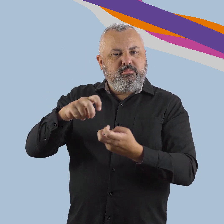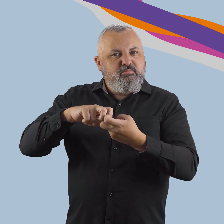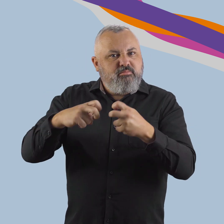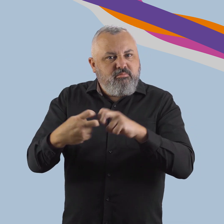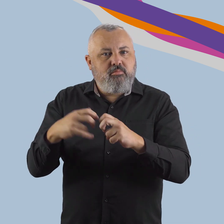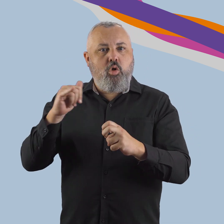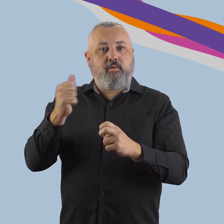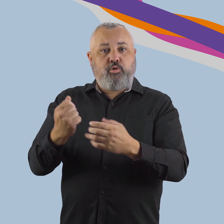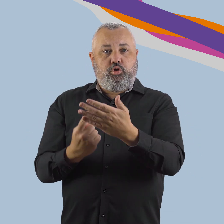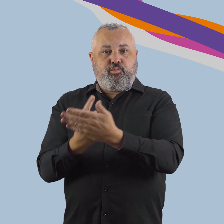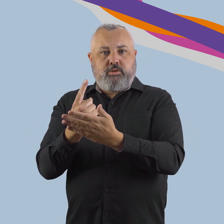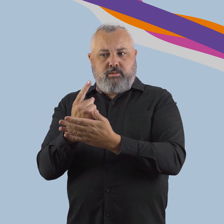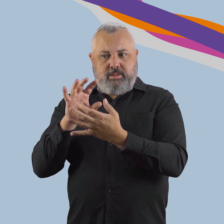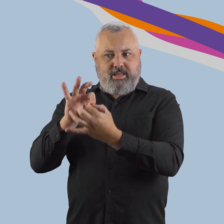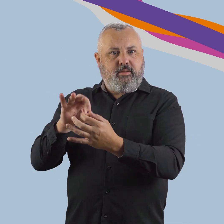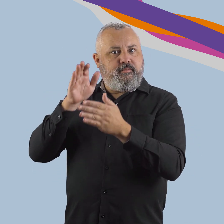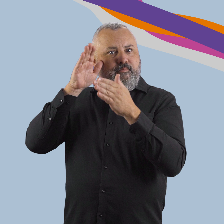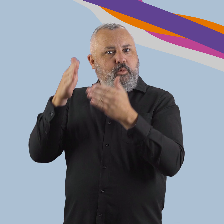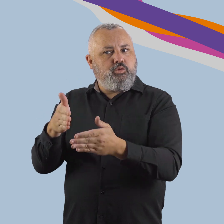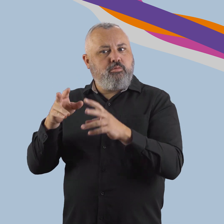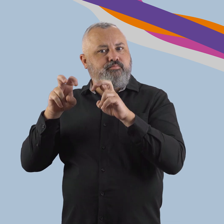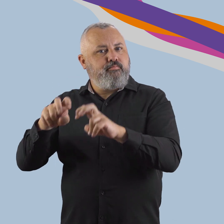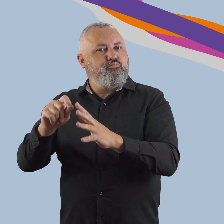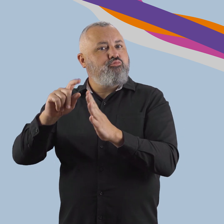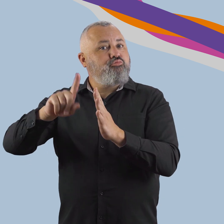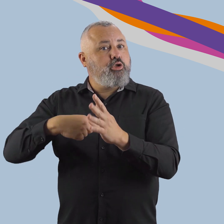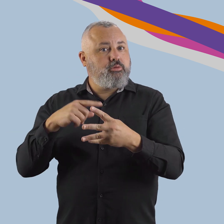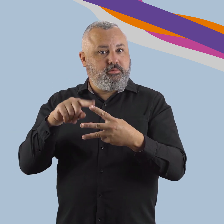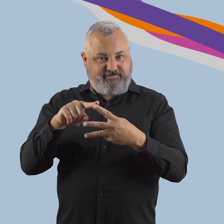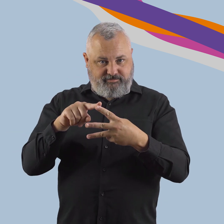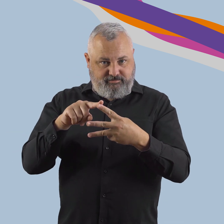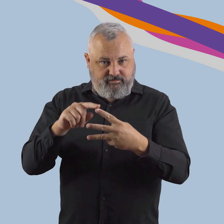the problem or opportunity that is the focus of the project,